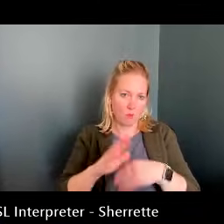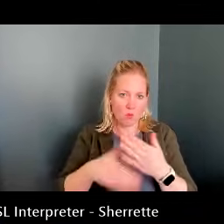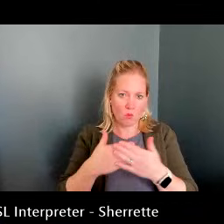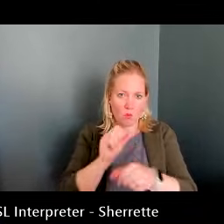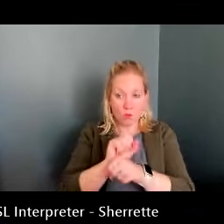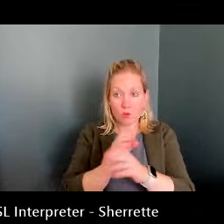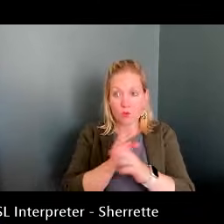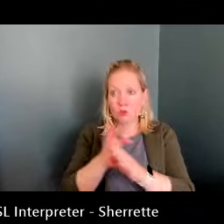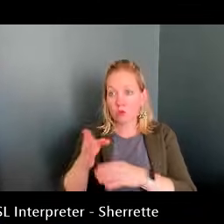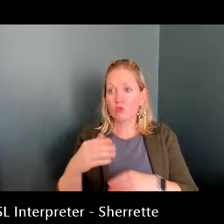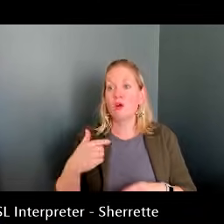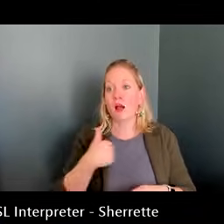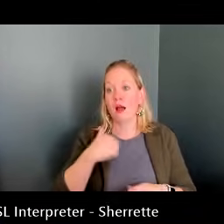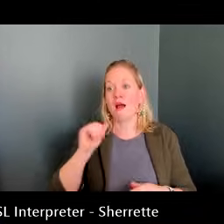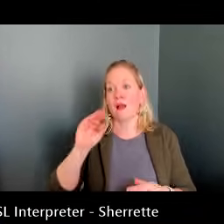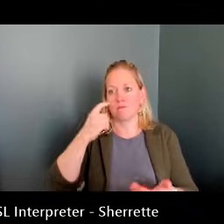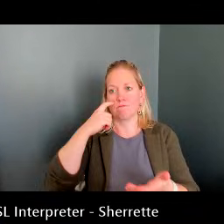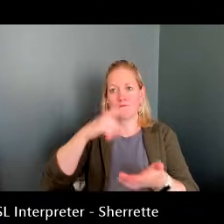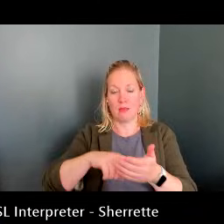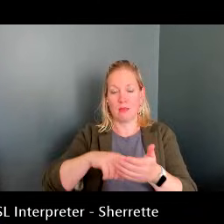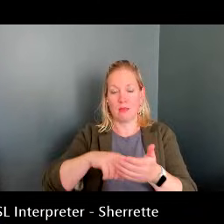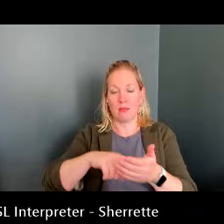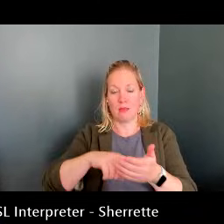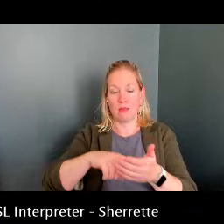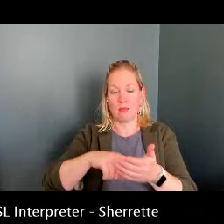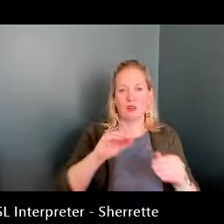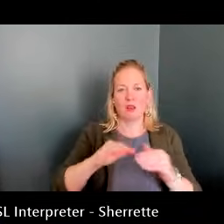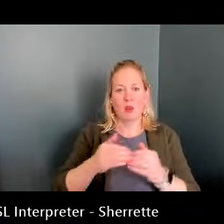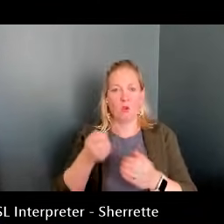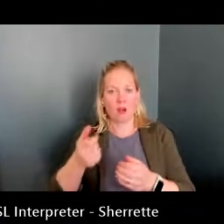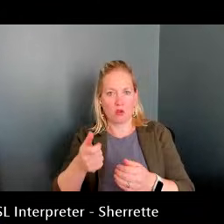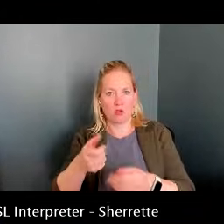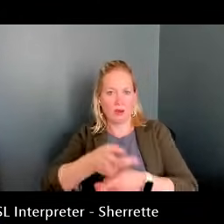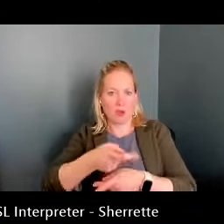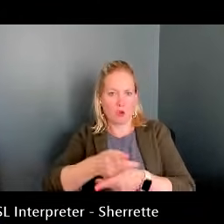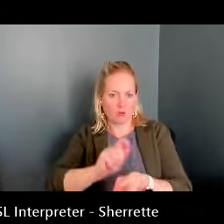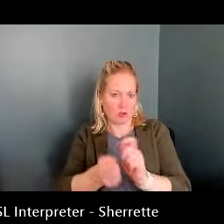and how little has changed in the treatment and caring for individuals with sickle cell.